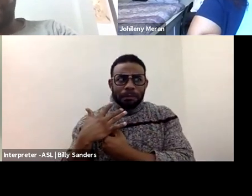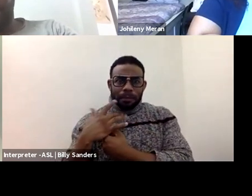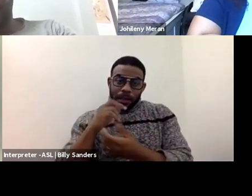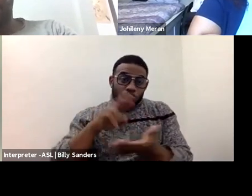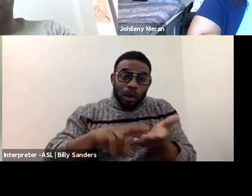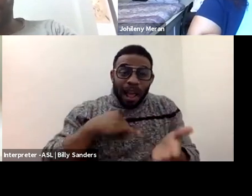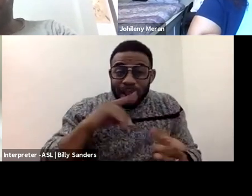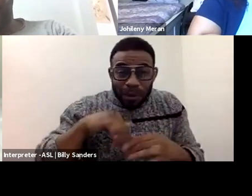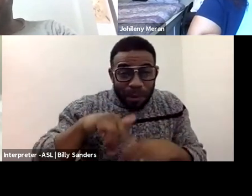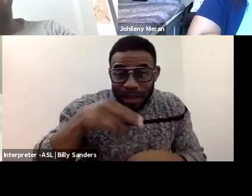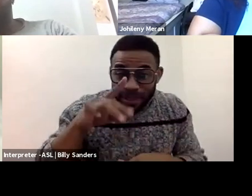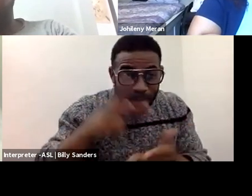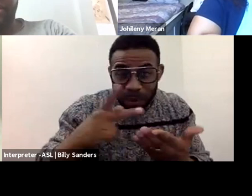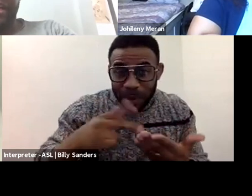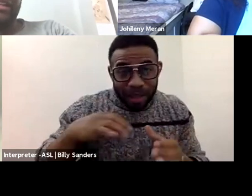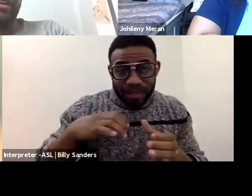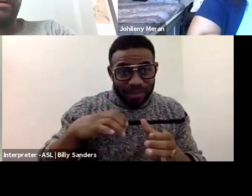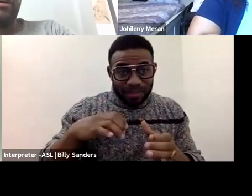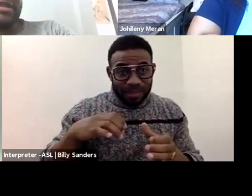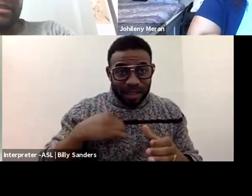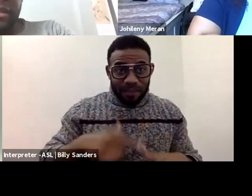I see in the program, it like we call it a living ghost.